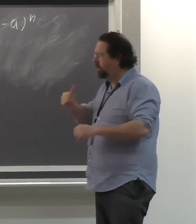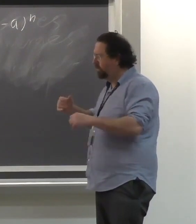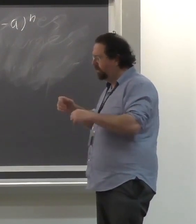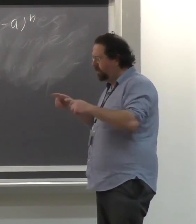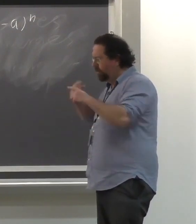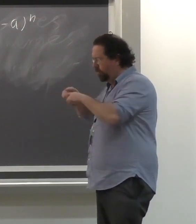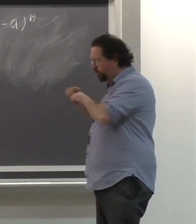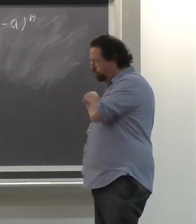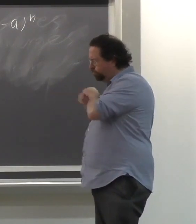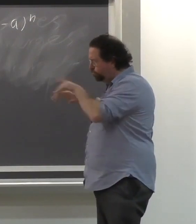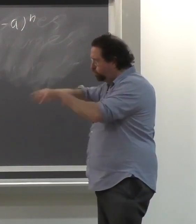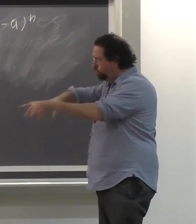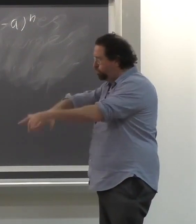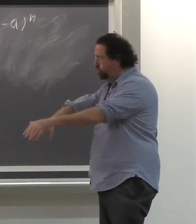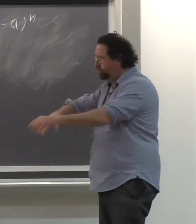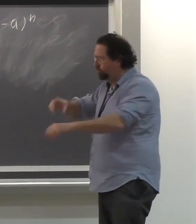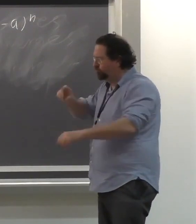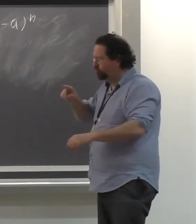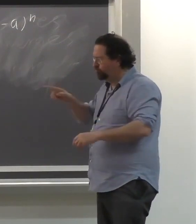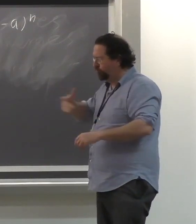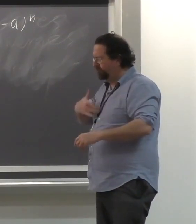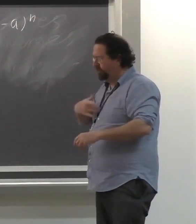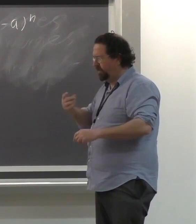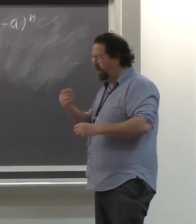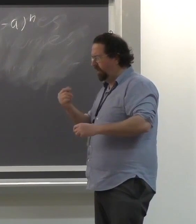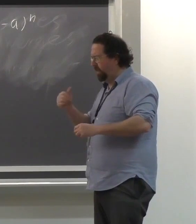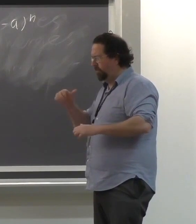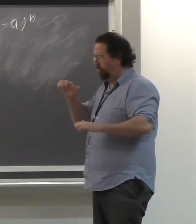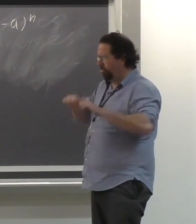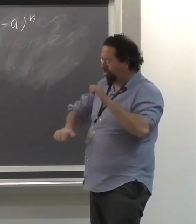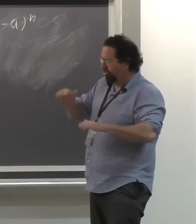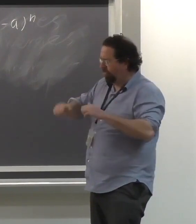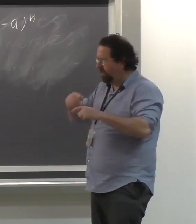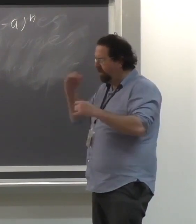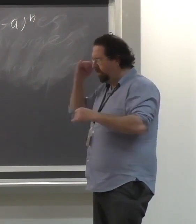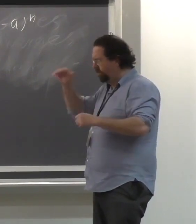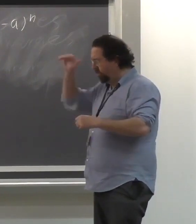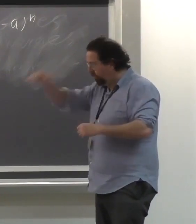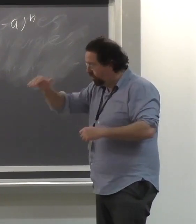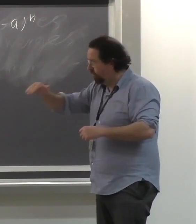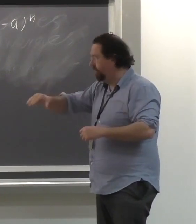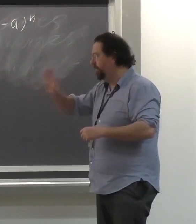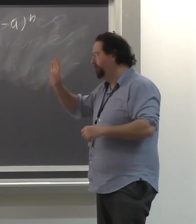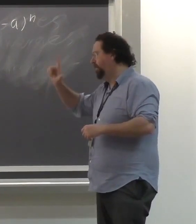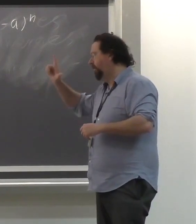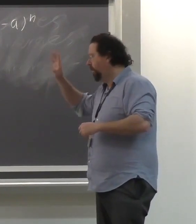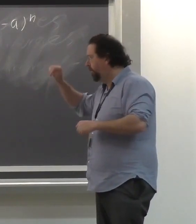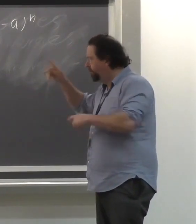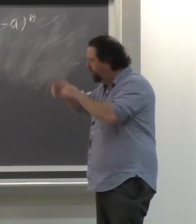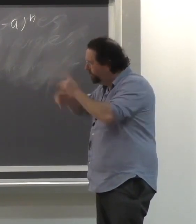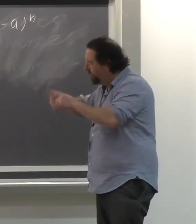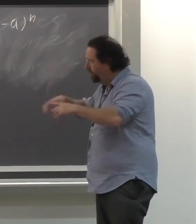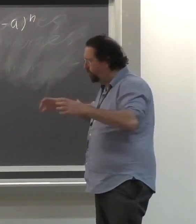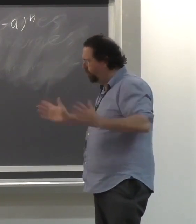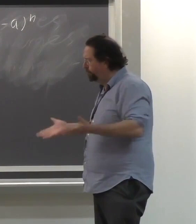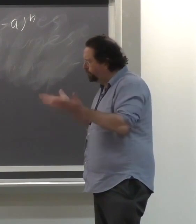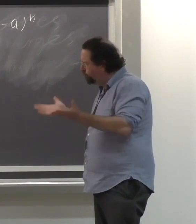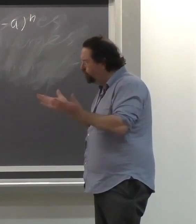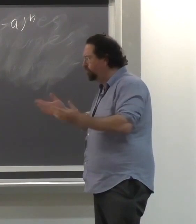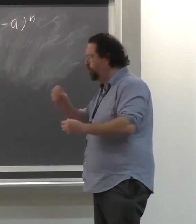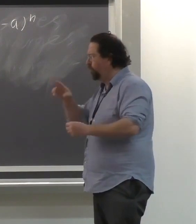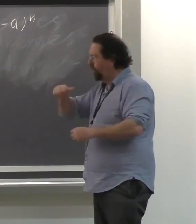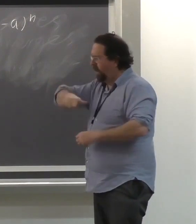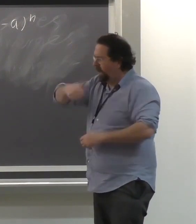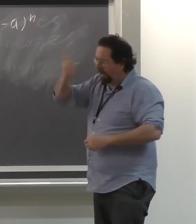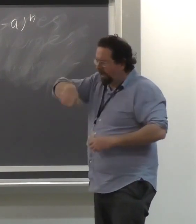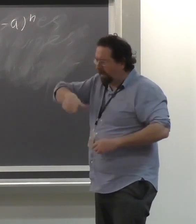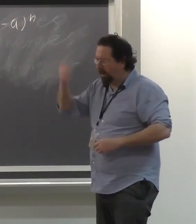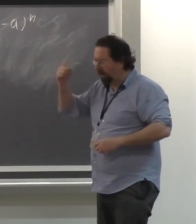about Black people being shot, how do you feel about the Black